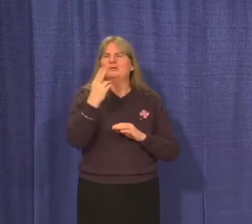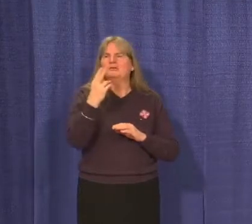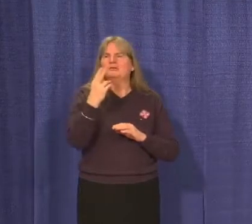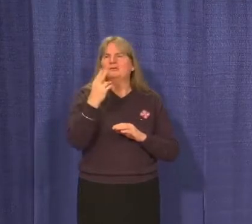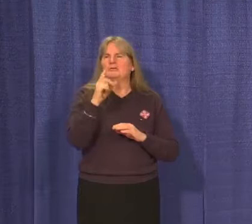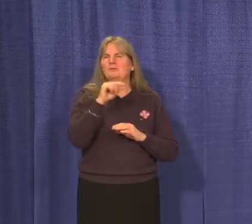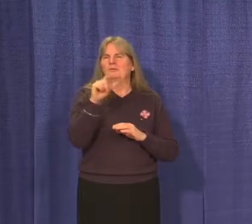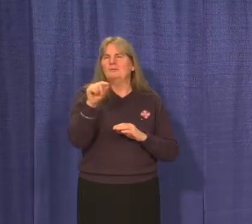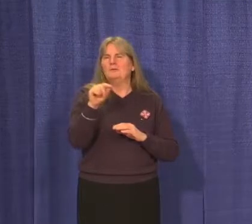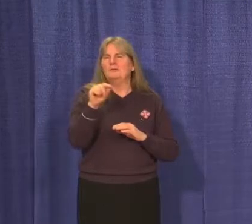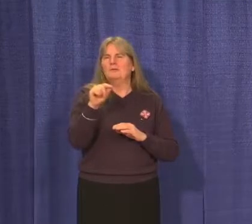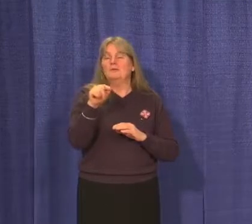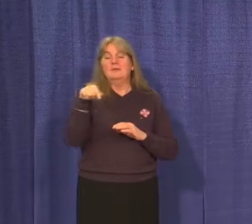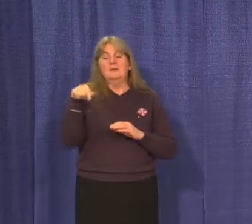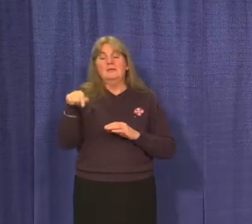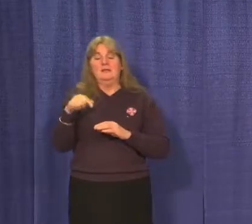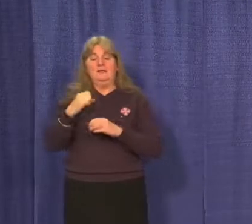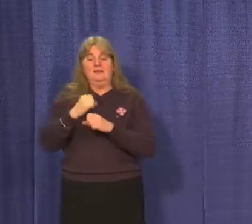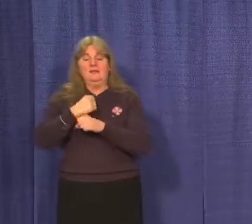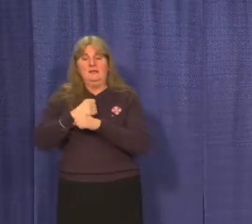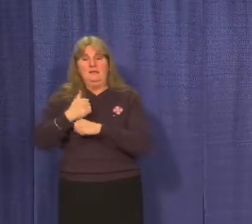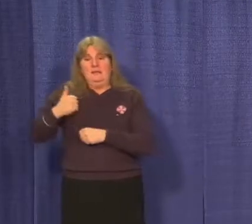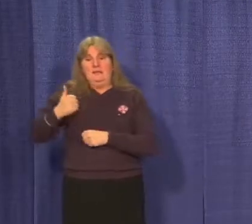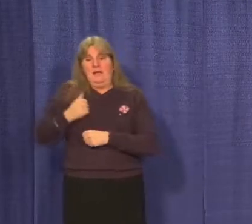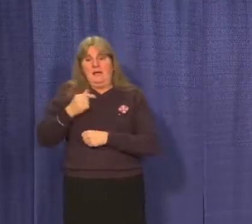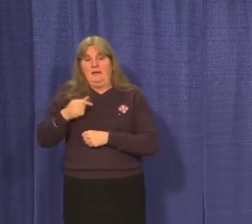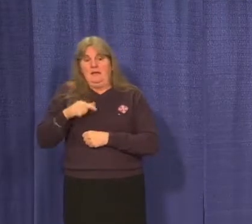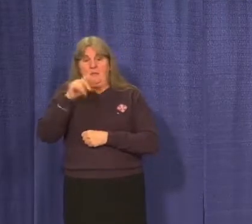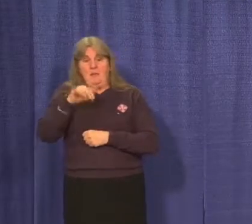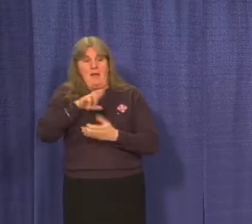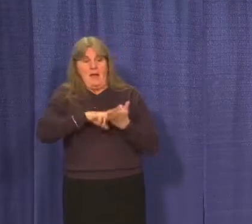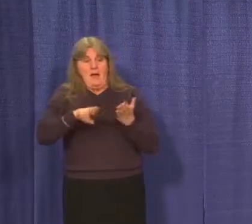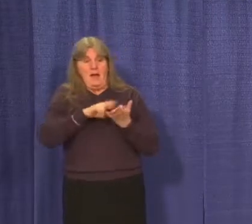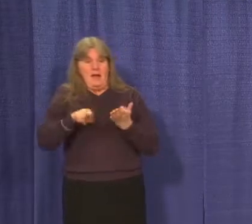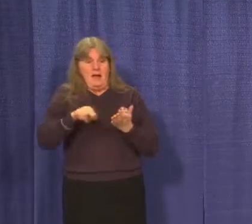This study may help us help determine that are it lane as